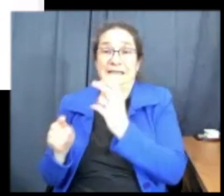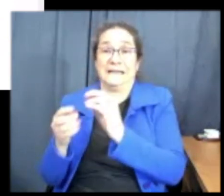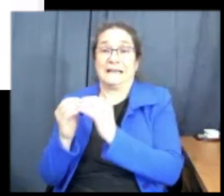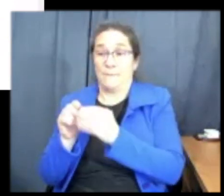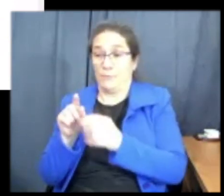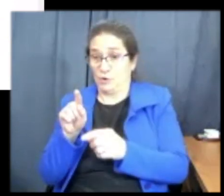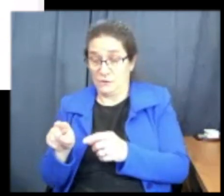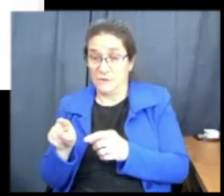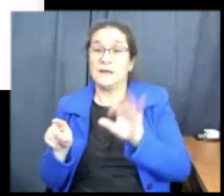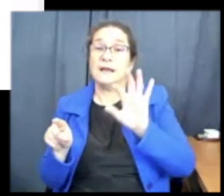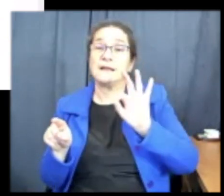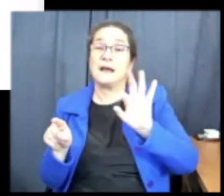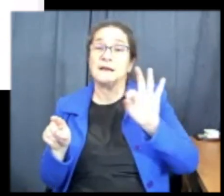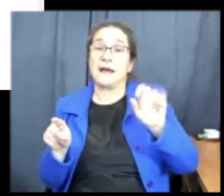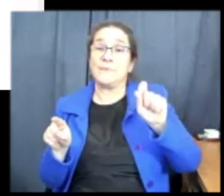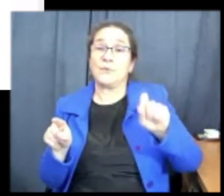was a 99.90.